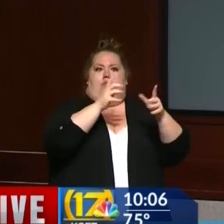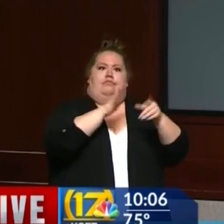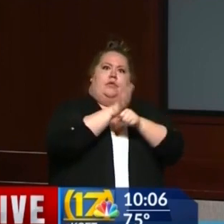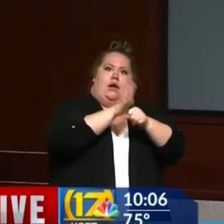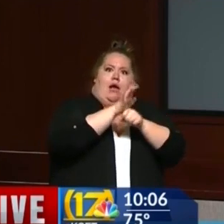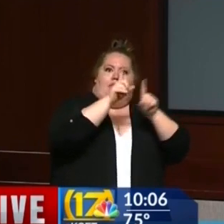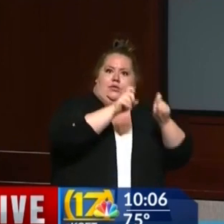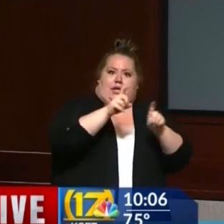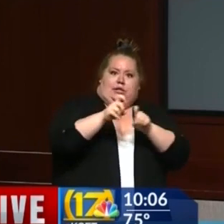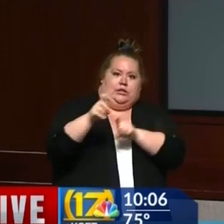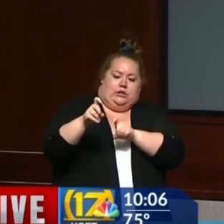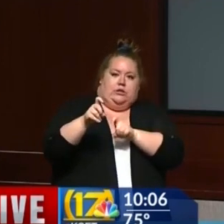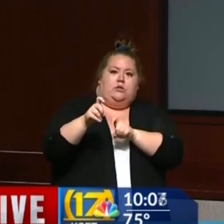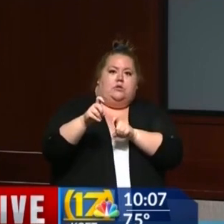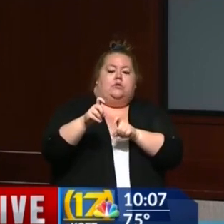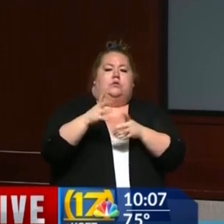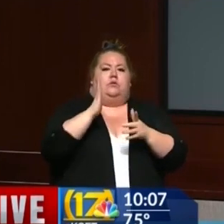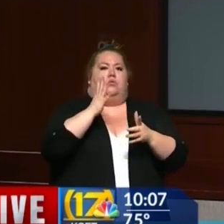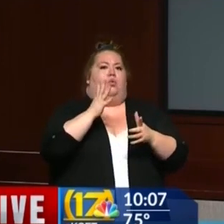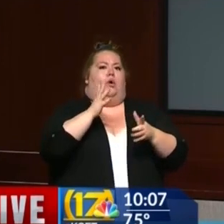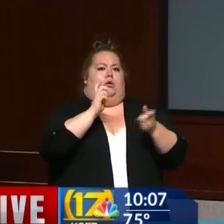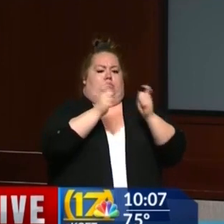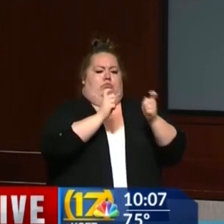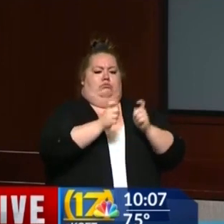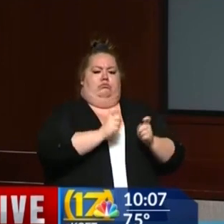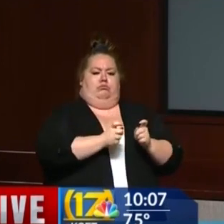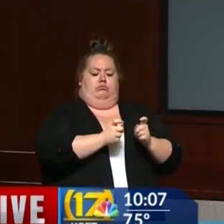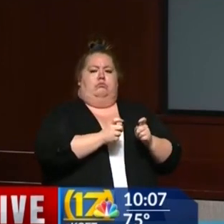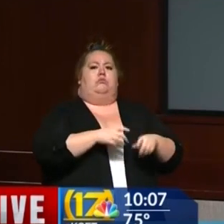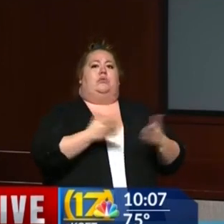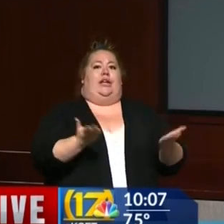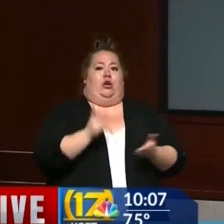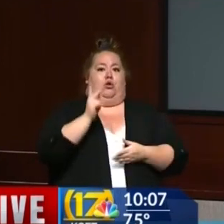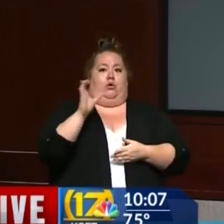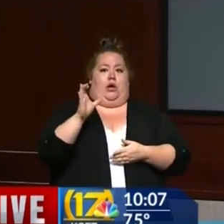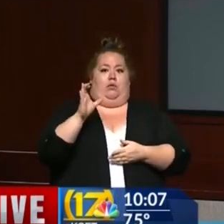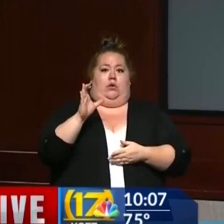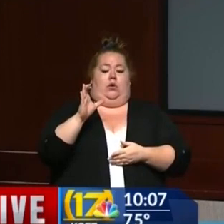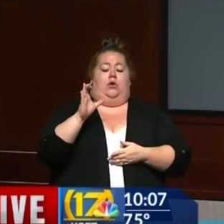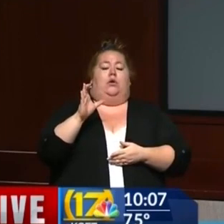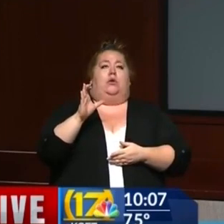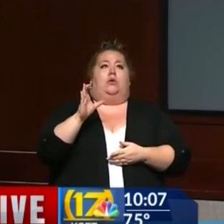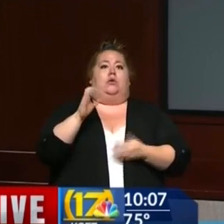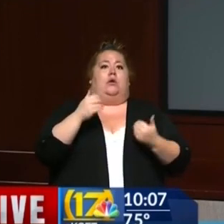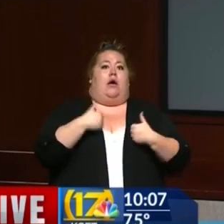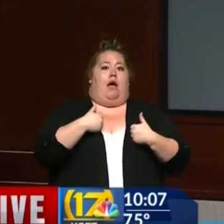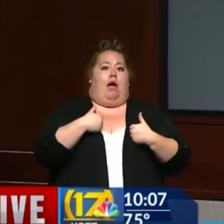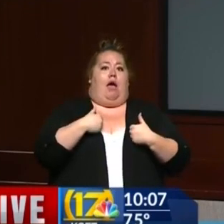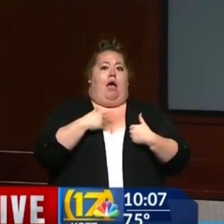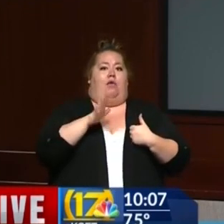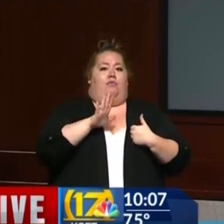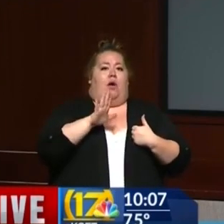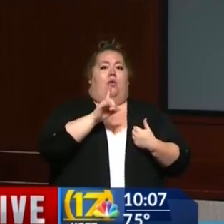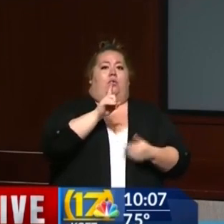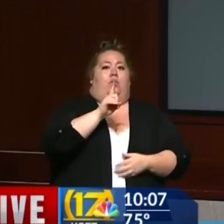THAT HAVE A BELOW ADJUSTED THE CASE RATE, A NEGATIVE OFFSET.